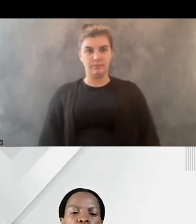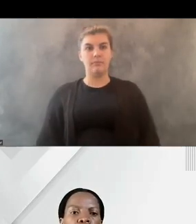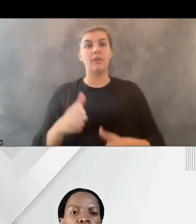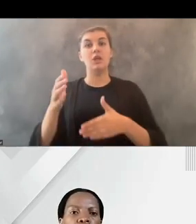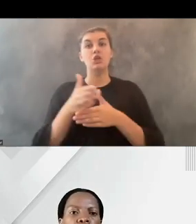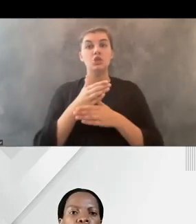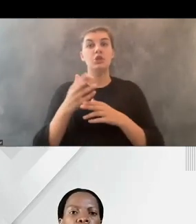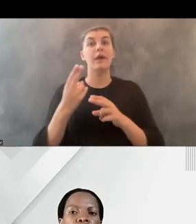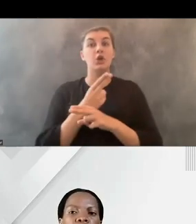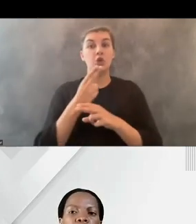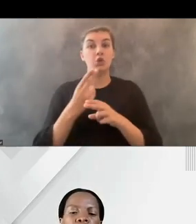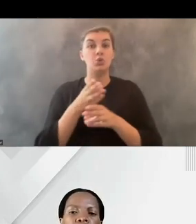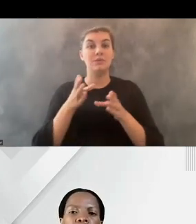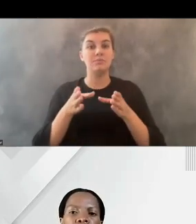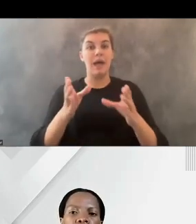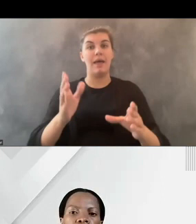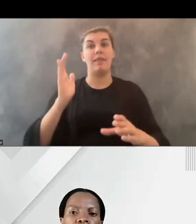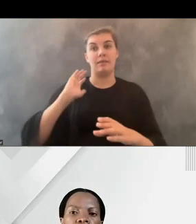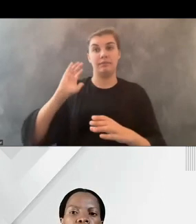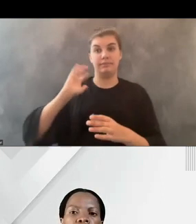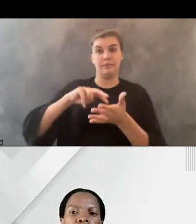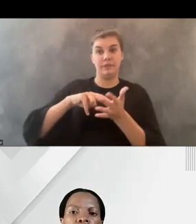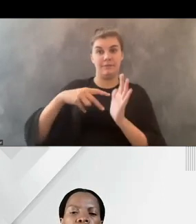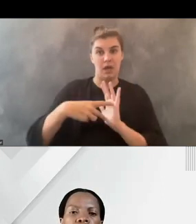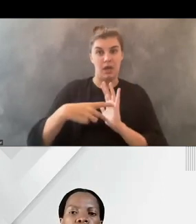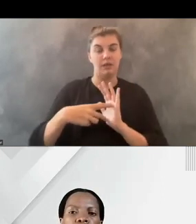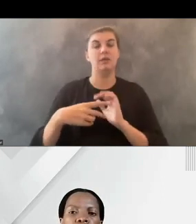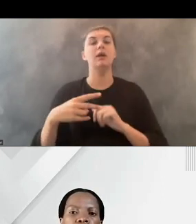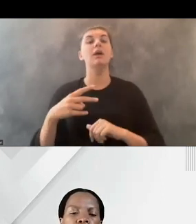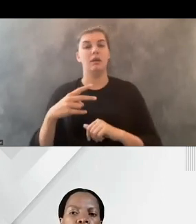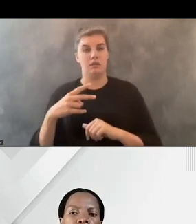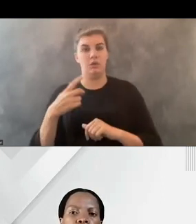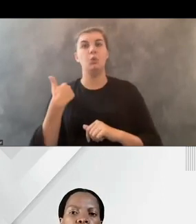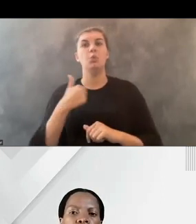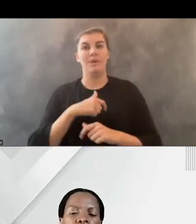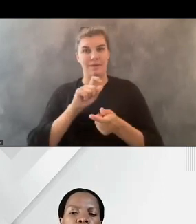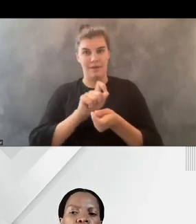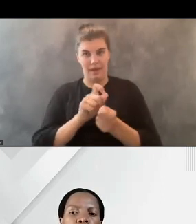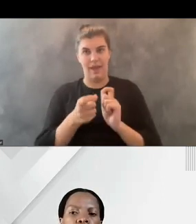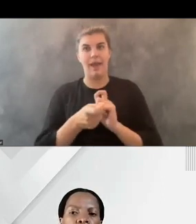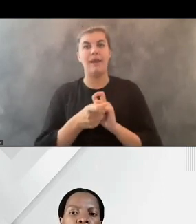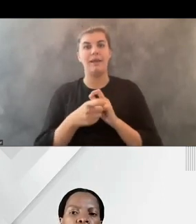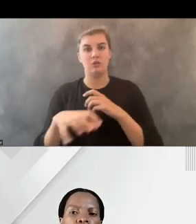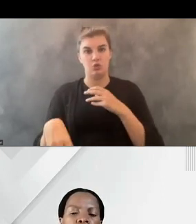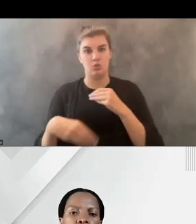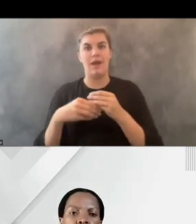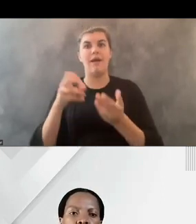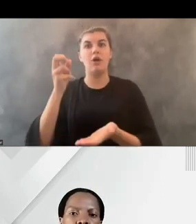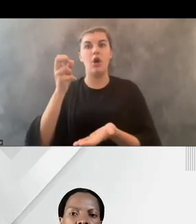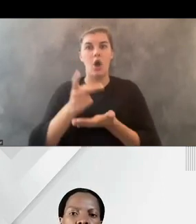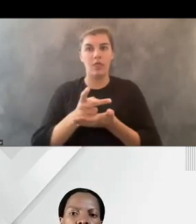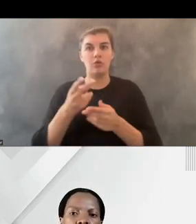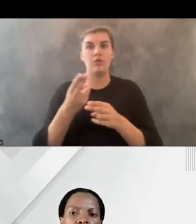Shared use path was previously defined; it has been edited to account for authorized users other